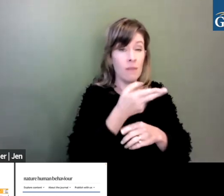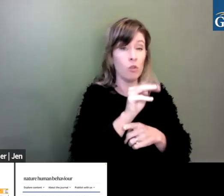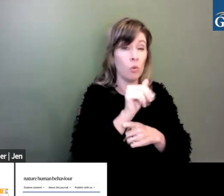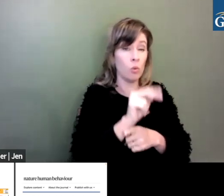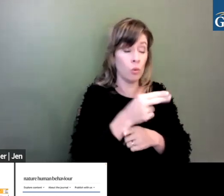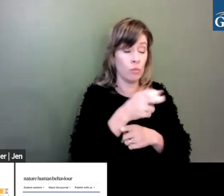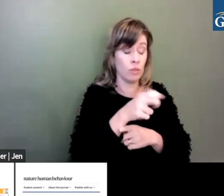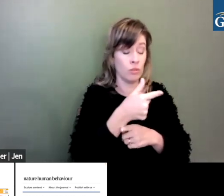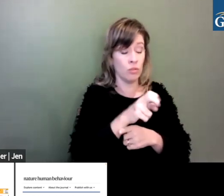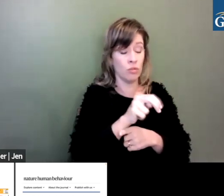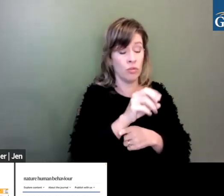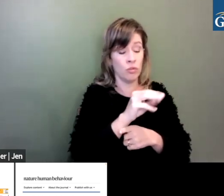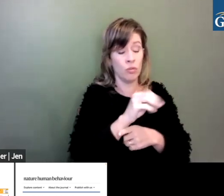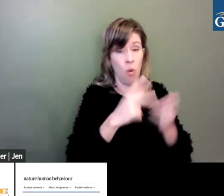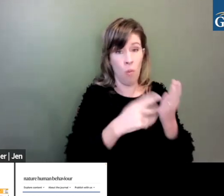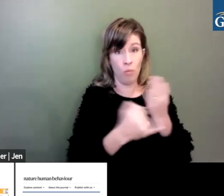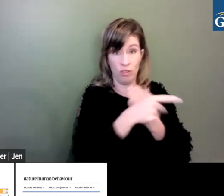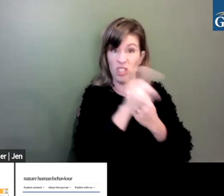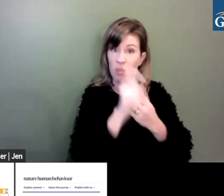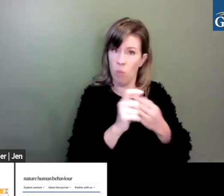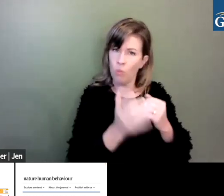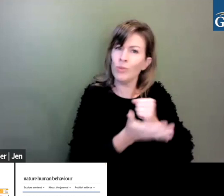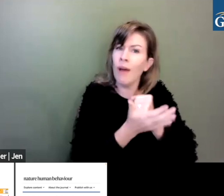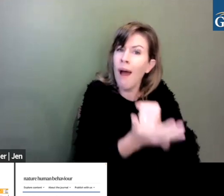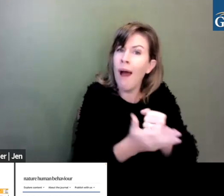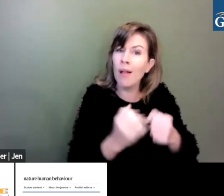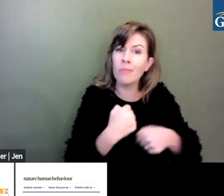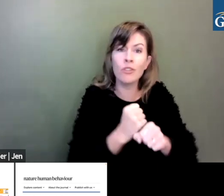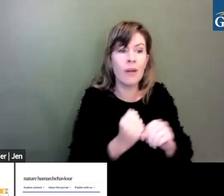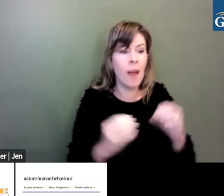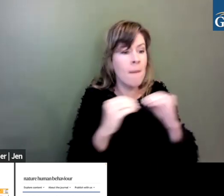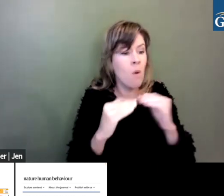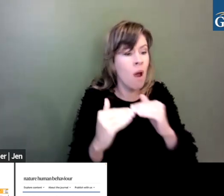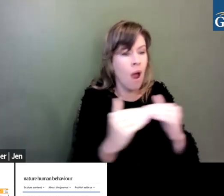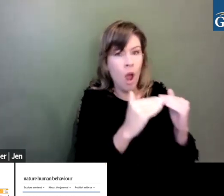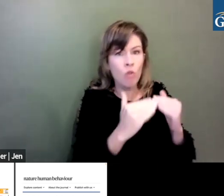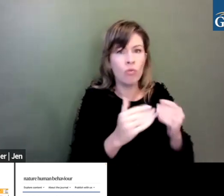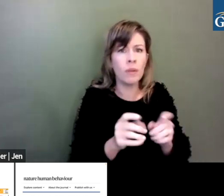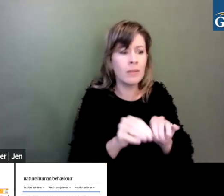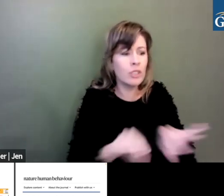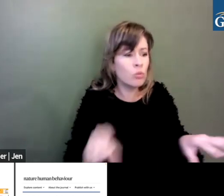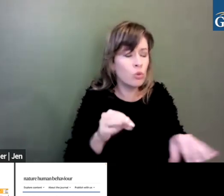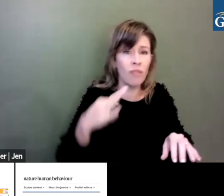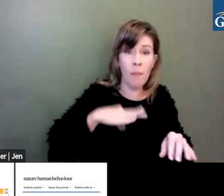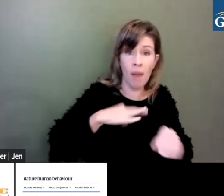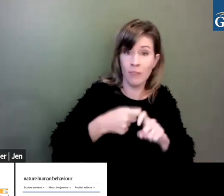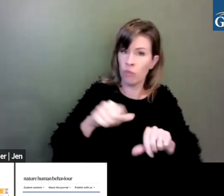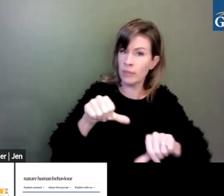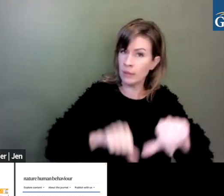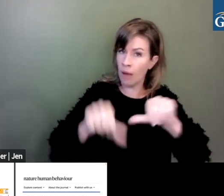was supposed to help actualize a more equitable distribution of benefits from scientific innovation, instead the human